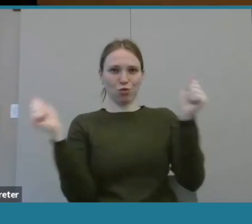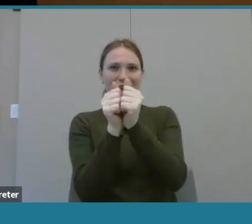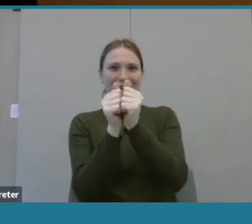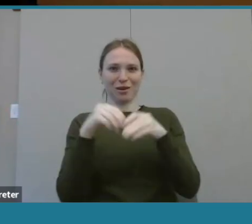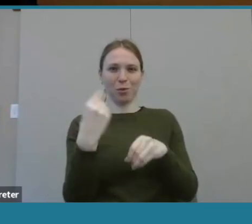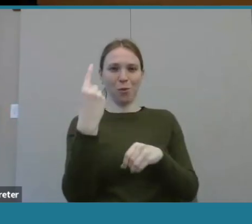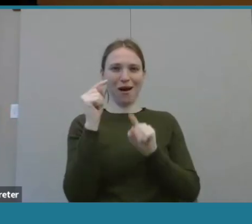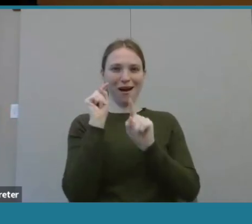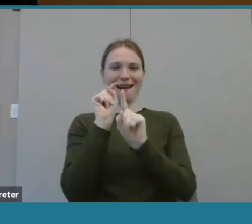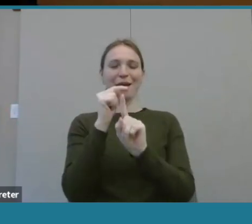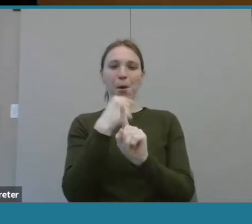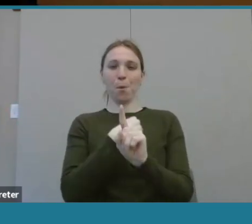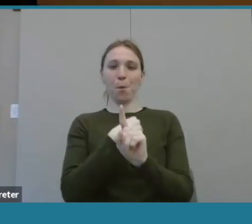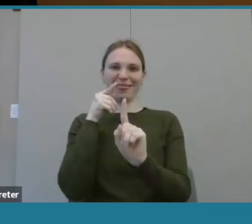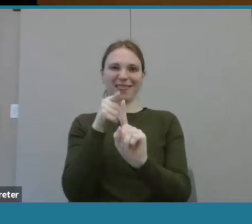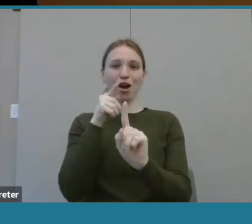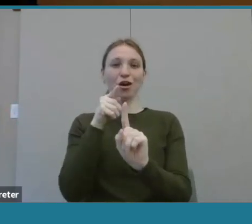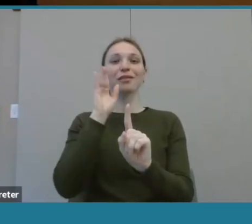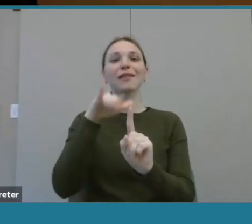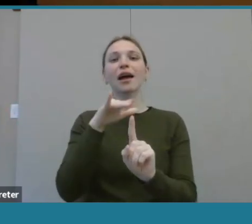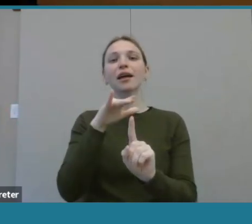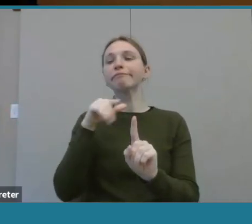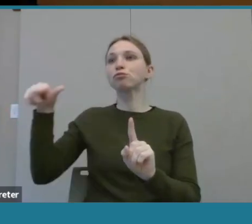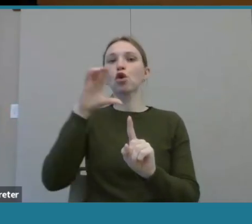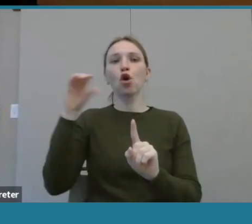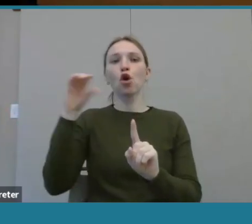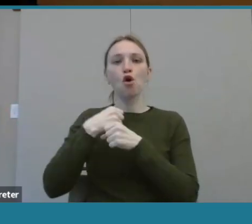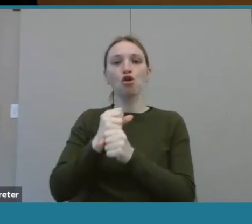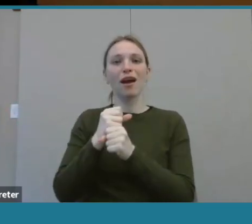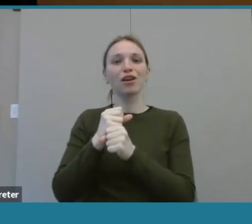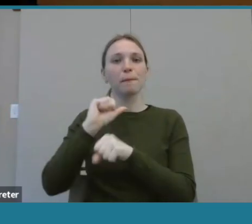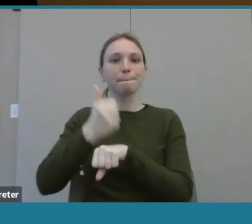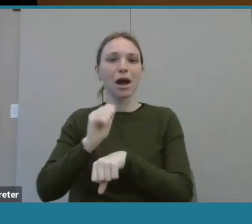It's co-creating based on our community engagement models, interpretive or exhibit